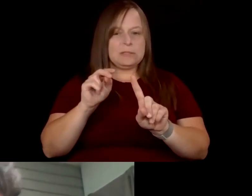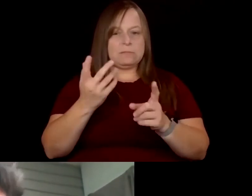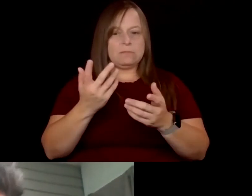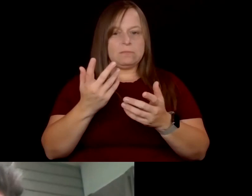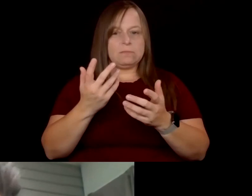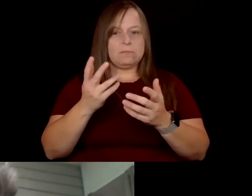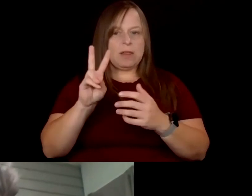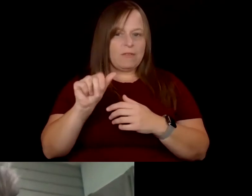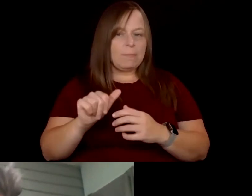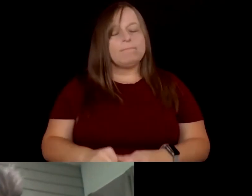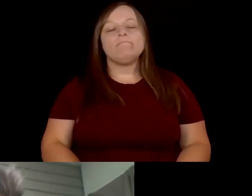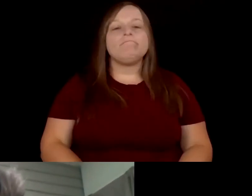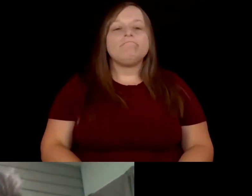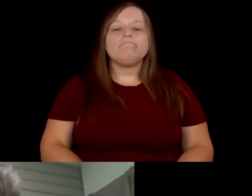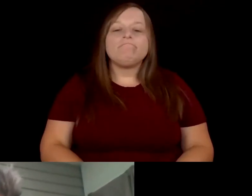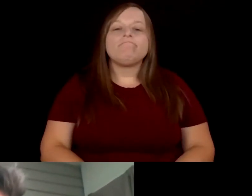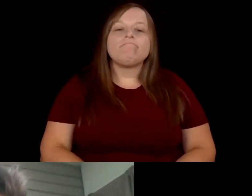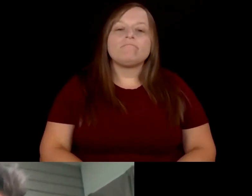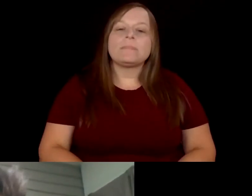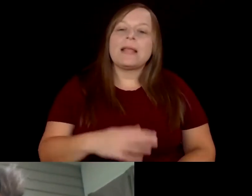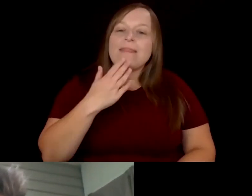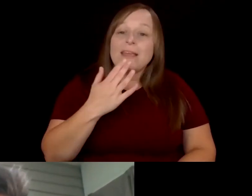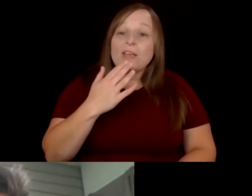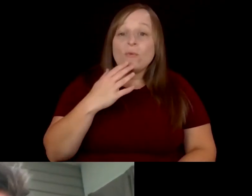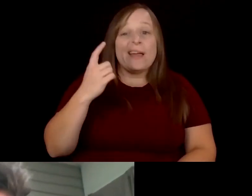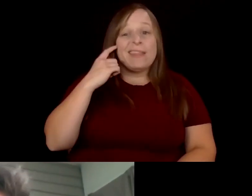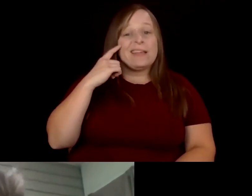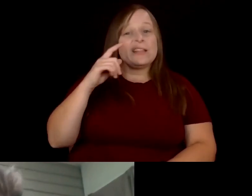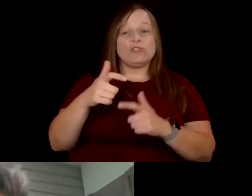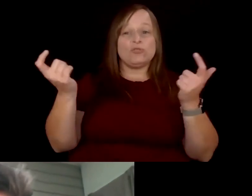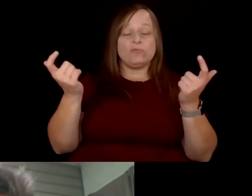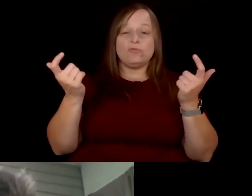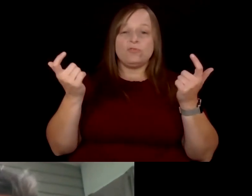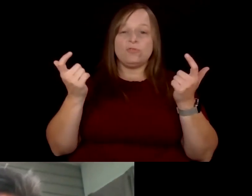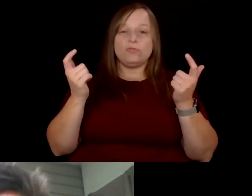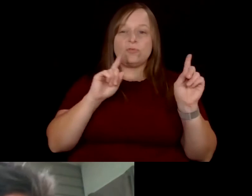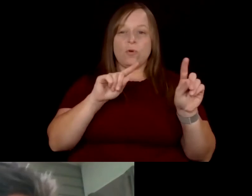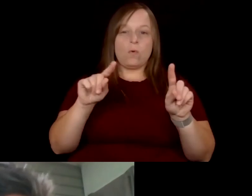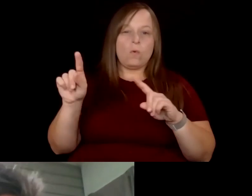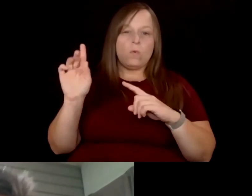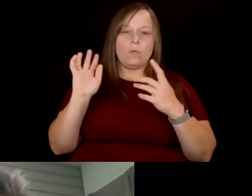by the VA. Thanks, Loretta. Yeah, I mean, and I think that's huge. Just if you're going up in a situation with the military, you're dealing